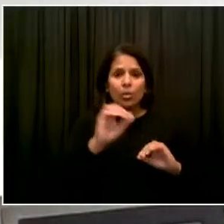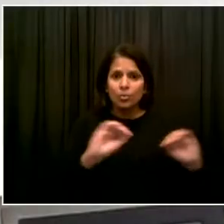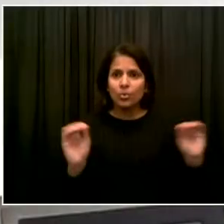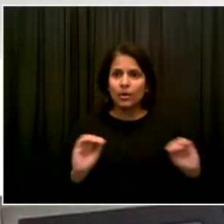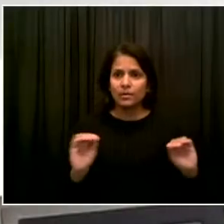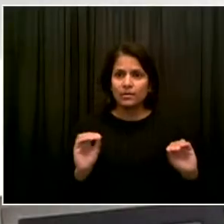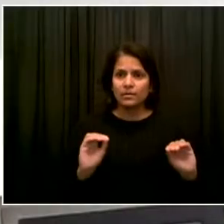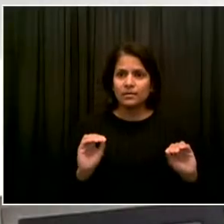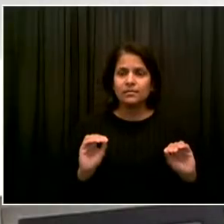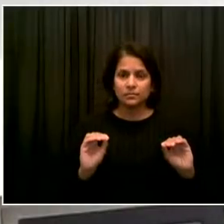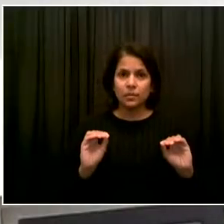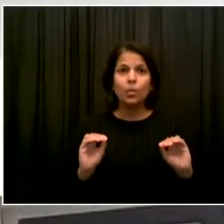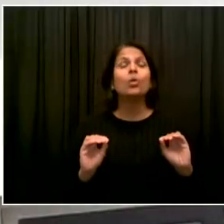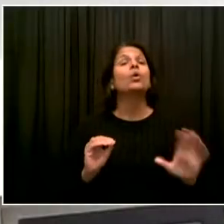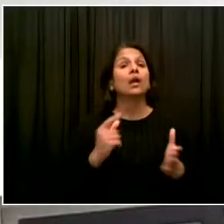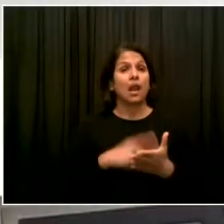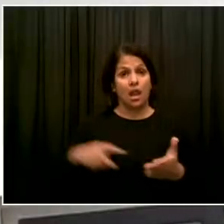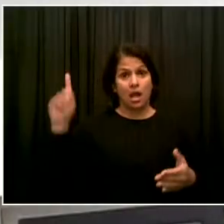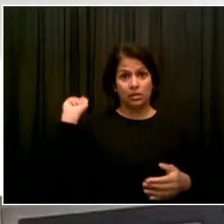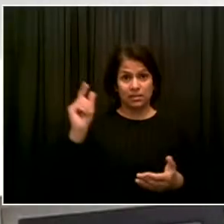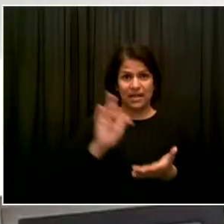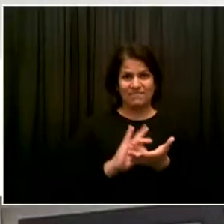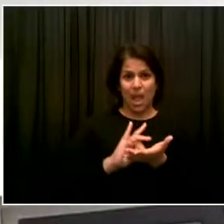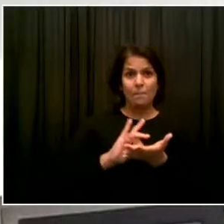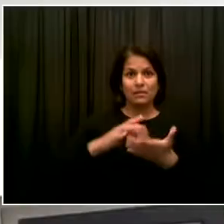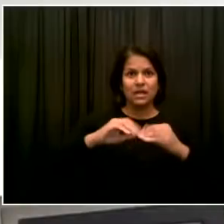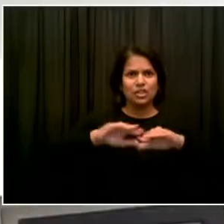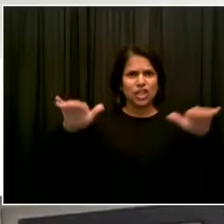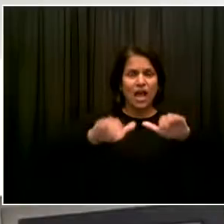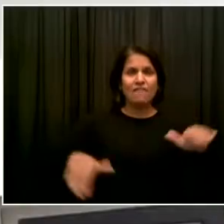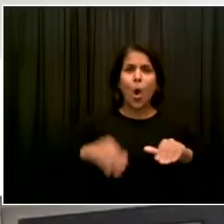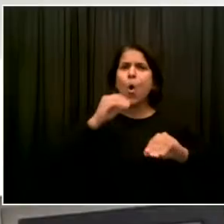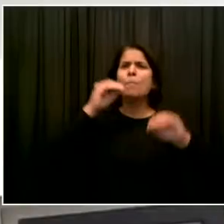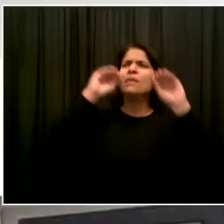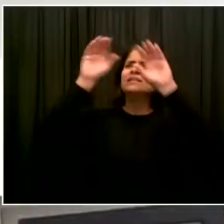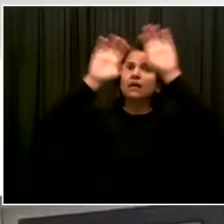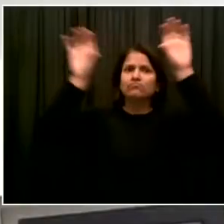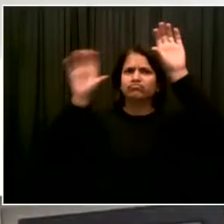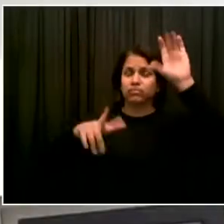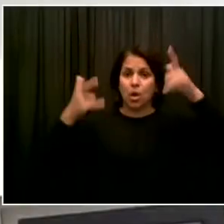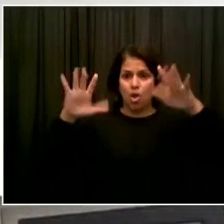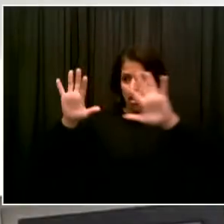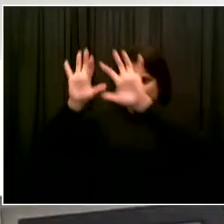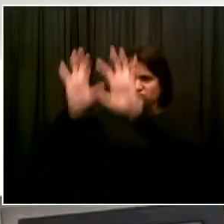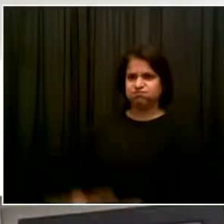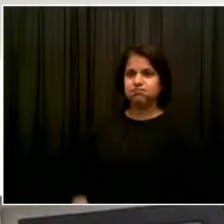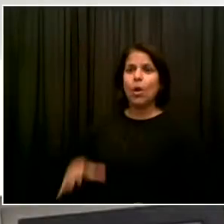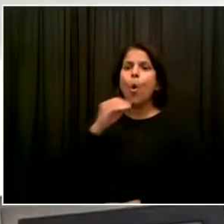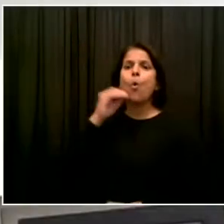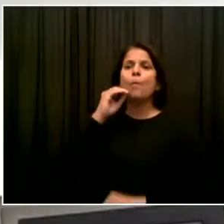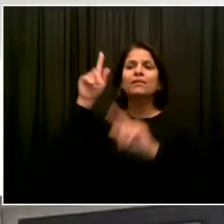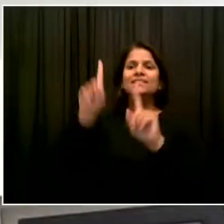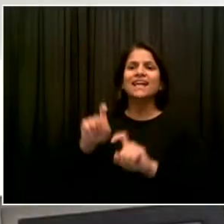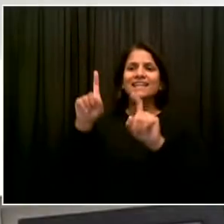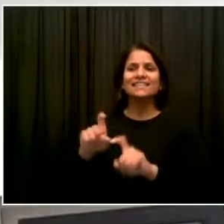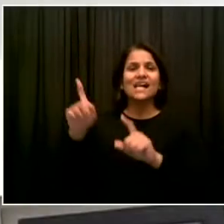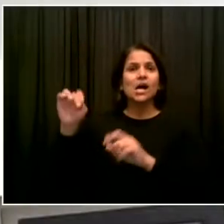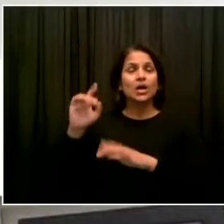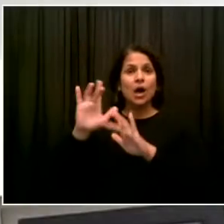OUT OF THE HOME TEST. AND MY OWN